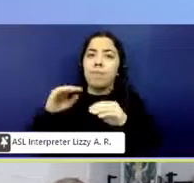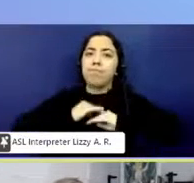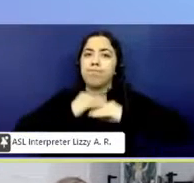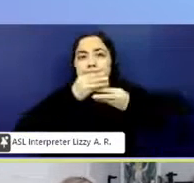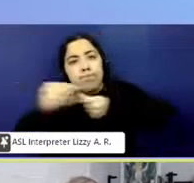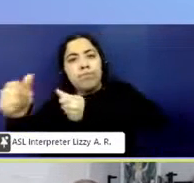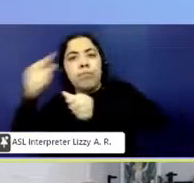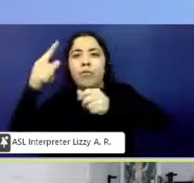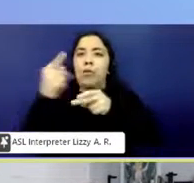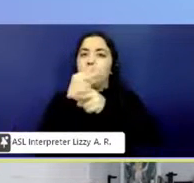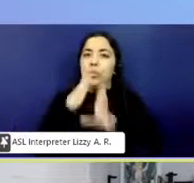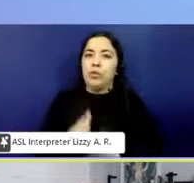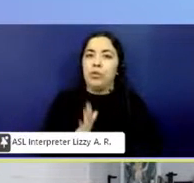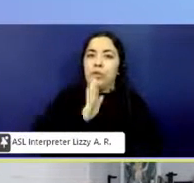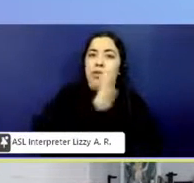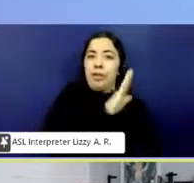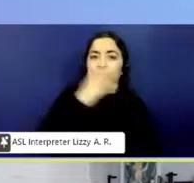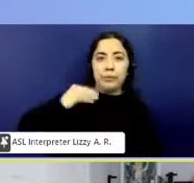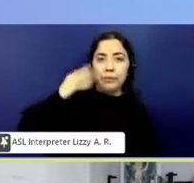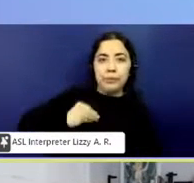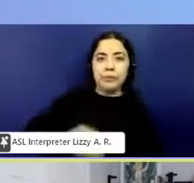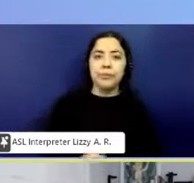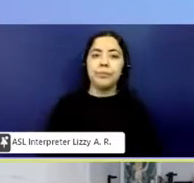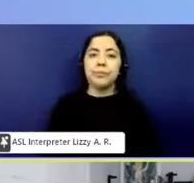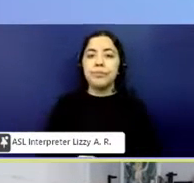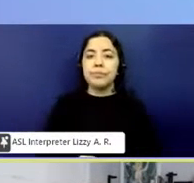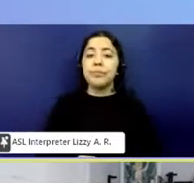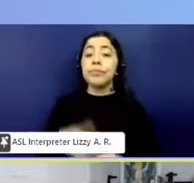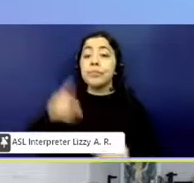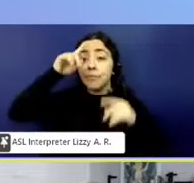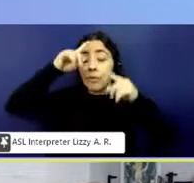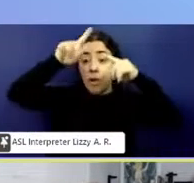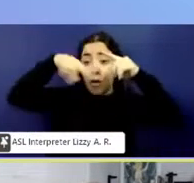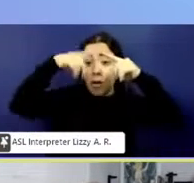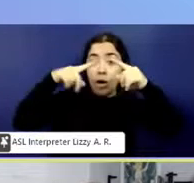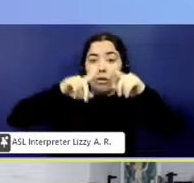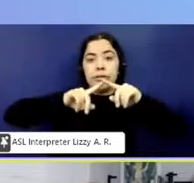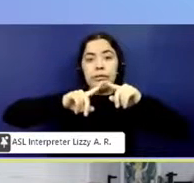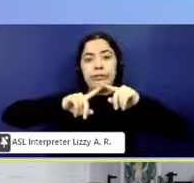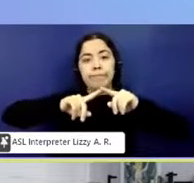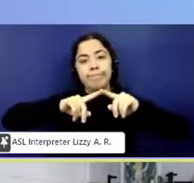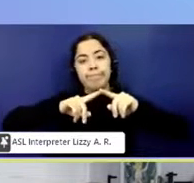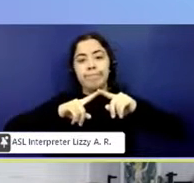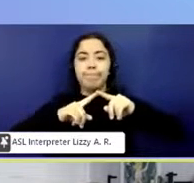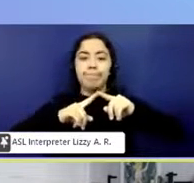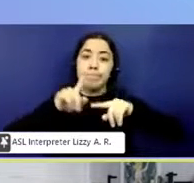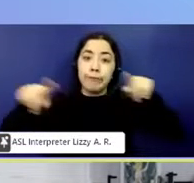deciding for cognitive diversity is the foundation for the future of work regardless of Industry